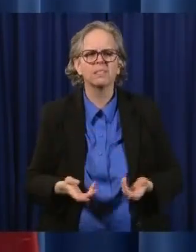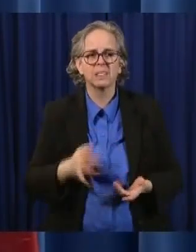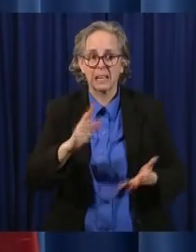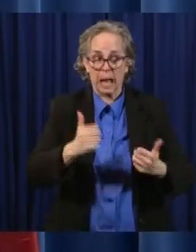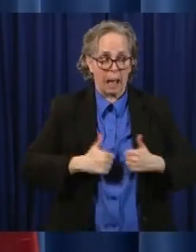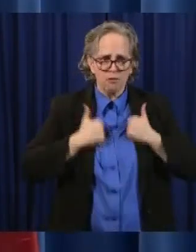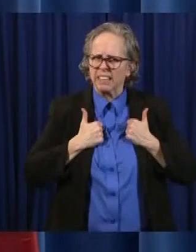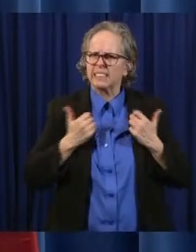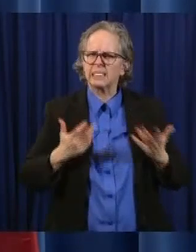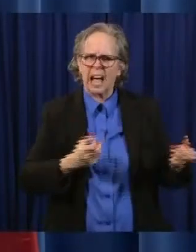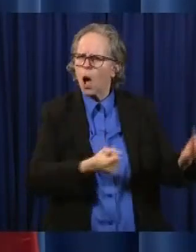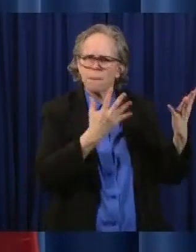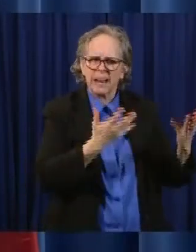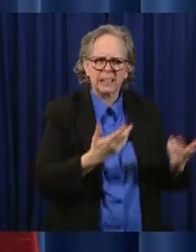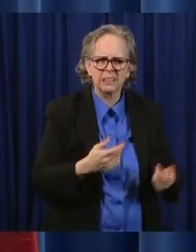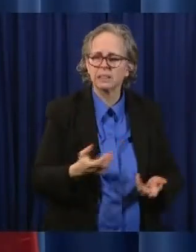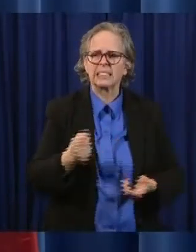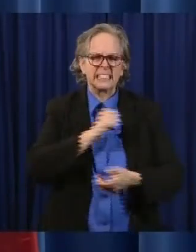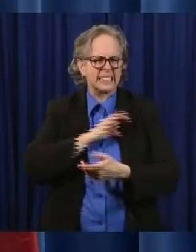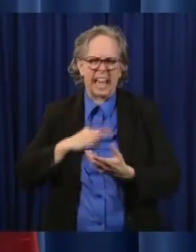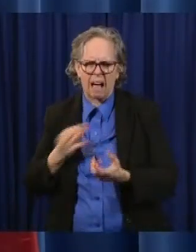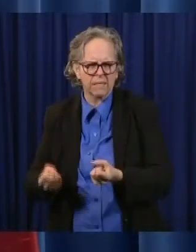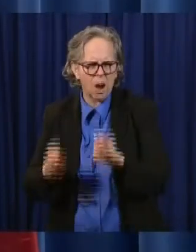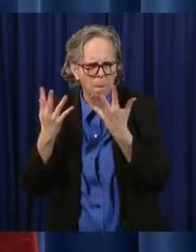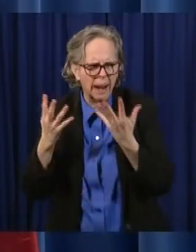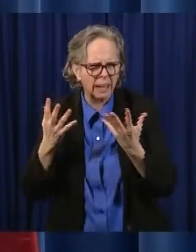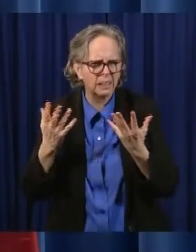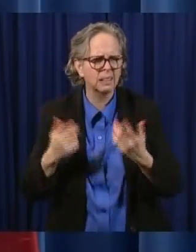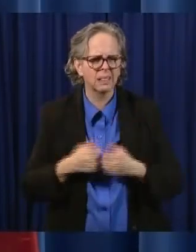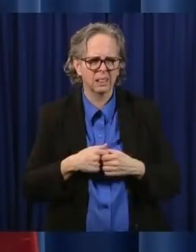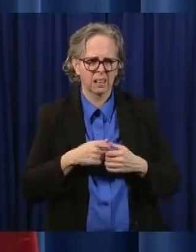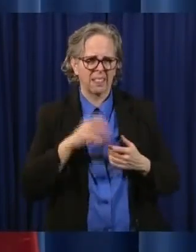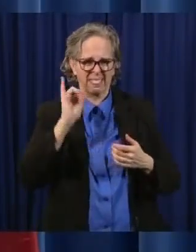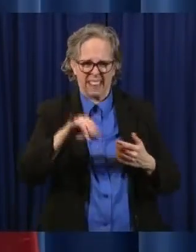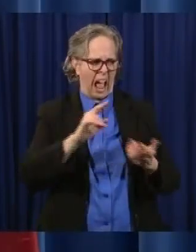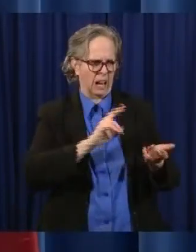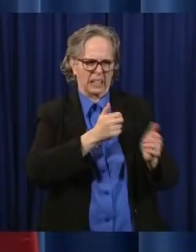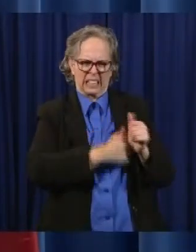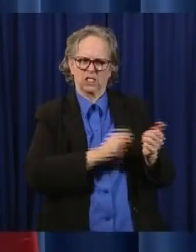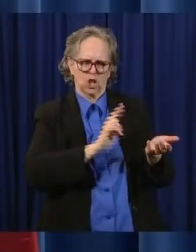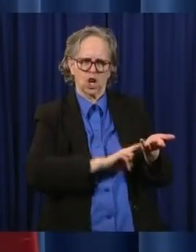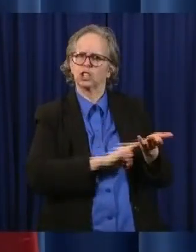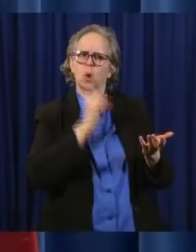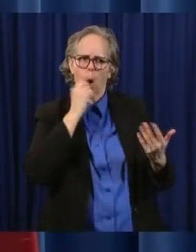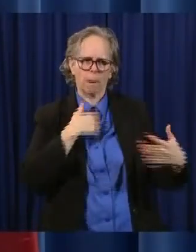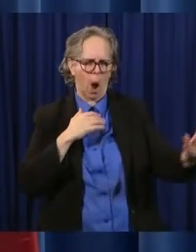CASES BROKEN DOWN IN EACH NURSING HOME CATEGORY BY RESIDENTS AND STAFF.